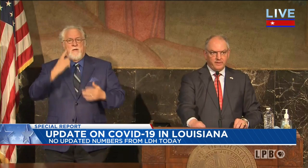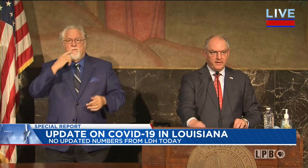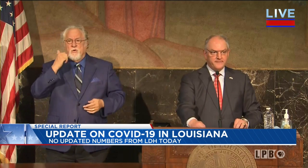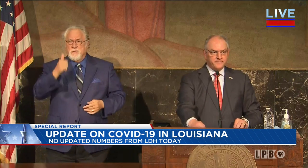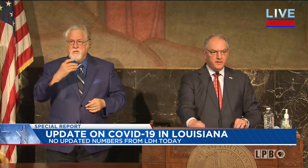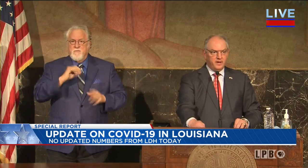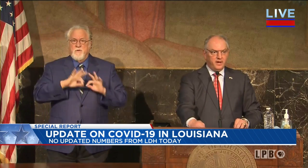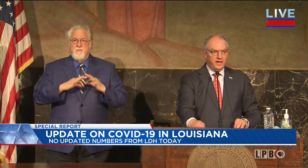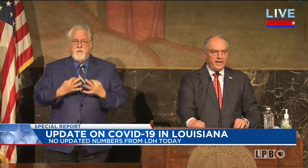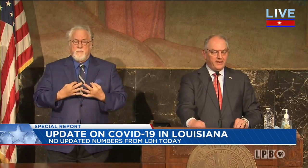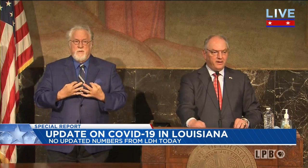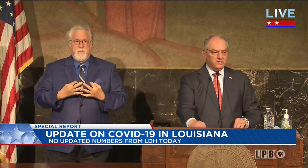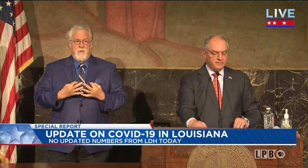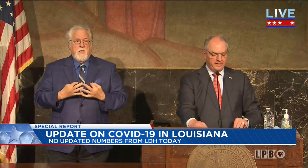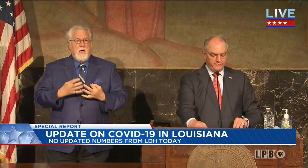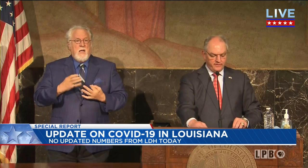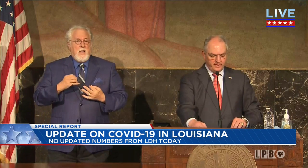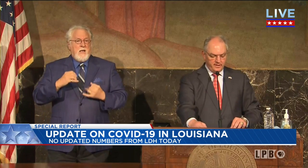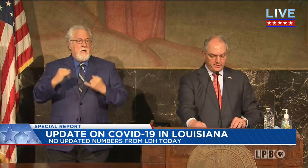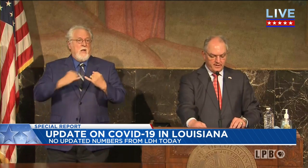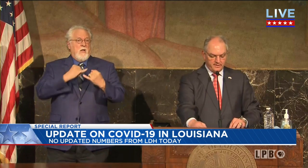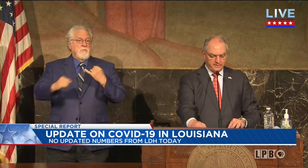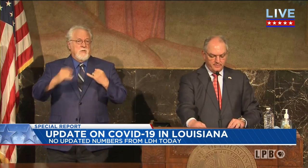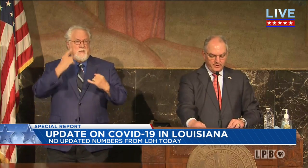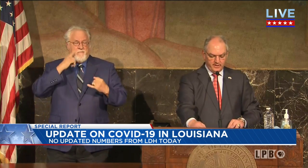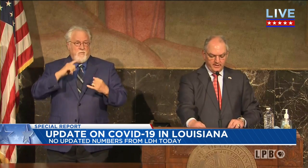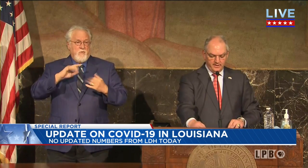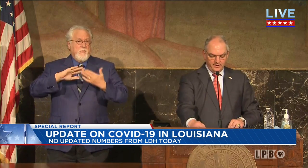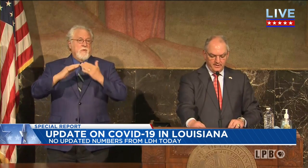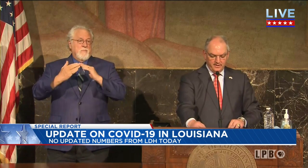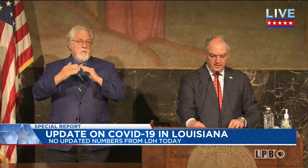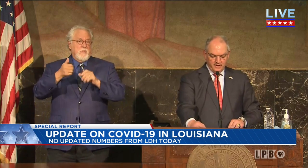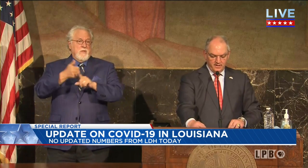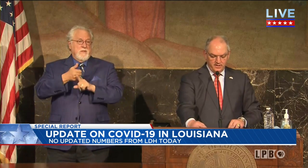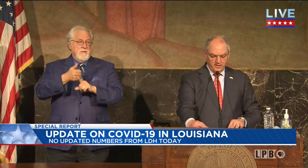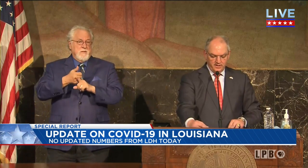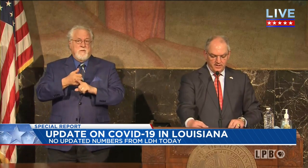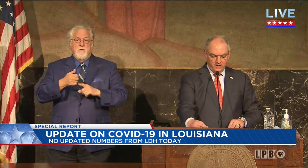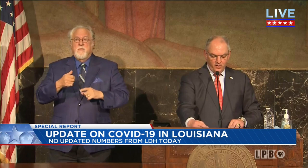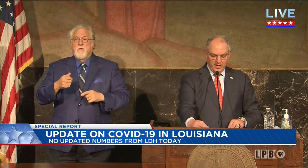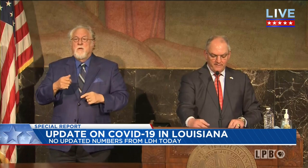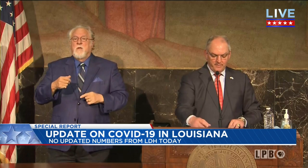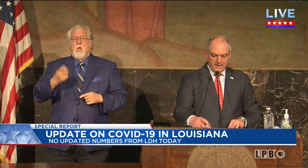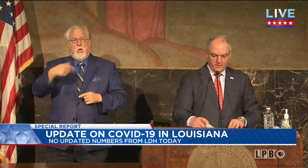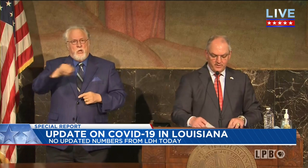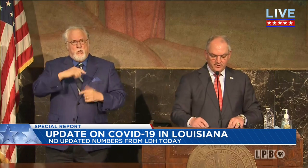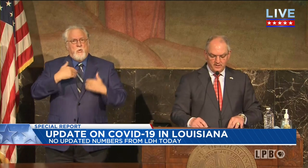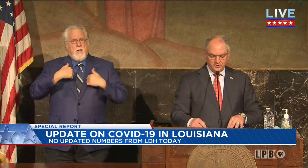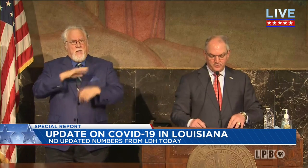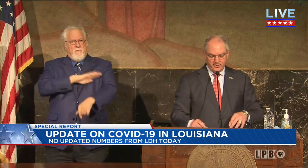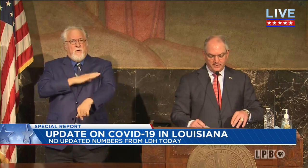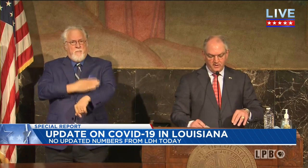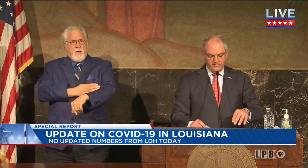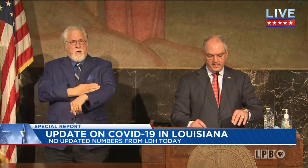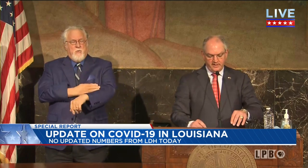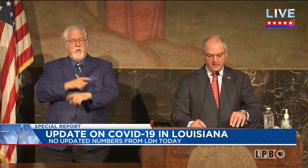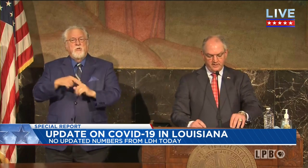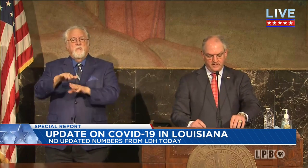DON'T GO IN. YOU CAN CHOOSE TO DO THE RIGHT THING FOR YOURSELF AND YOUR FAMILY. AND ULTIMATELY FOR THE ENTIRE